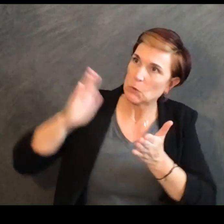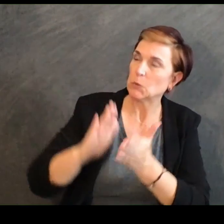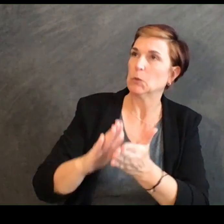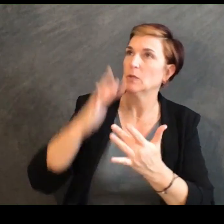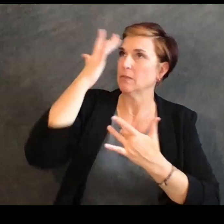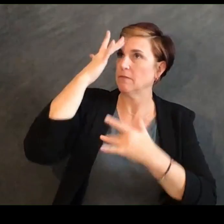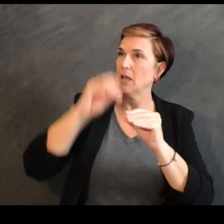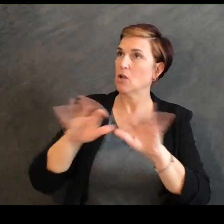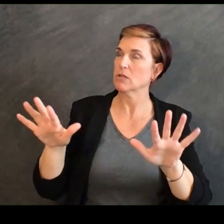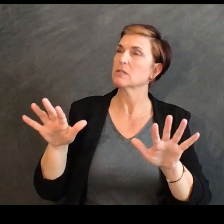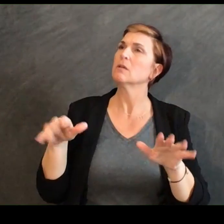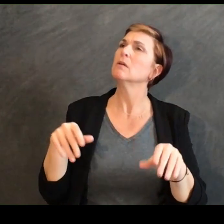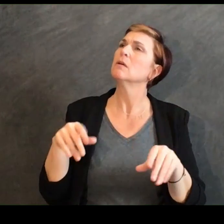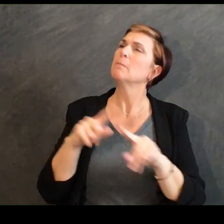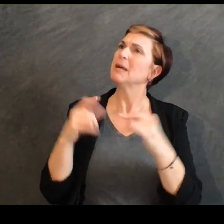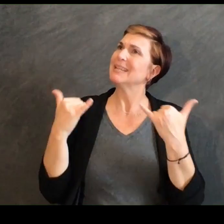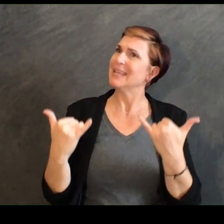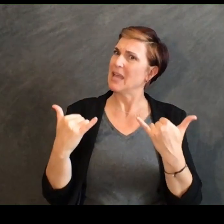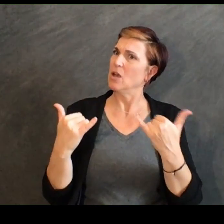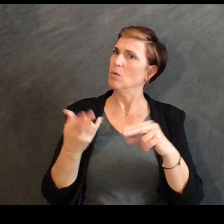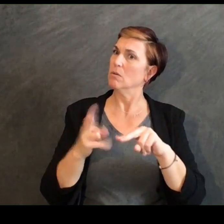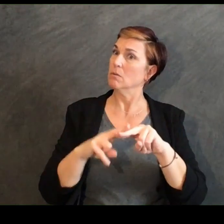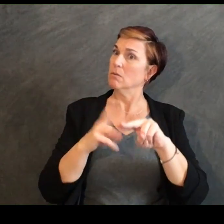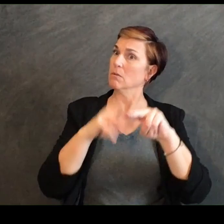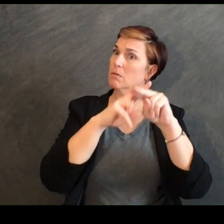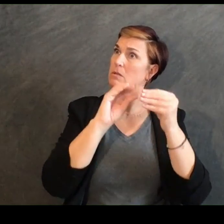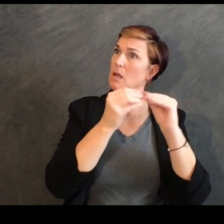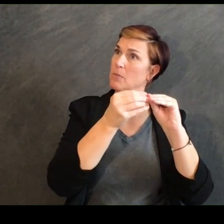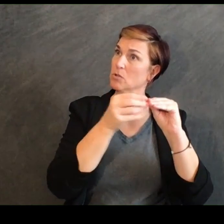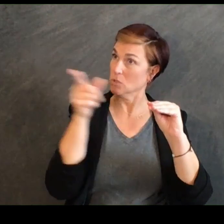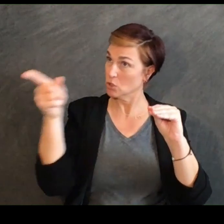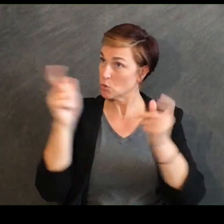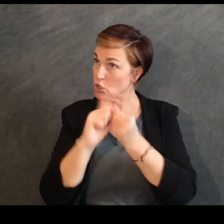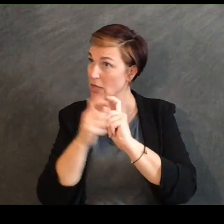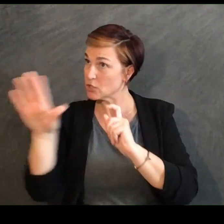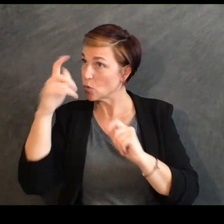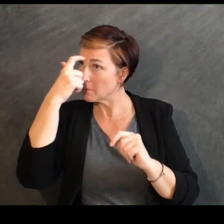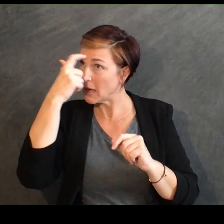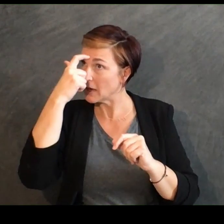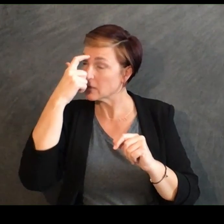cases are you changing your mind about that you also just spoke about possible